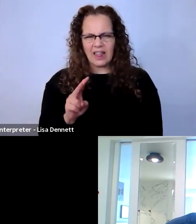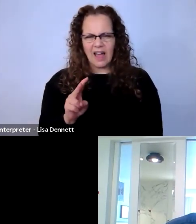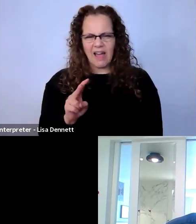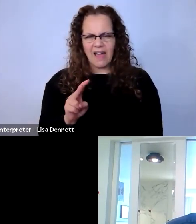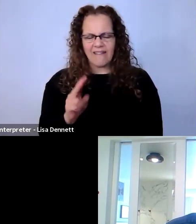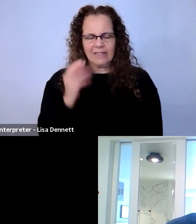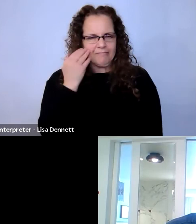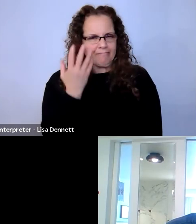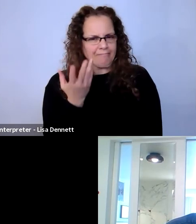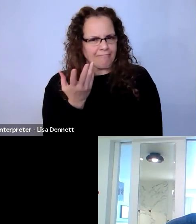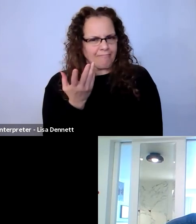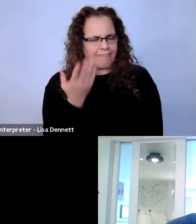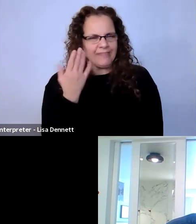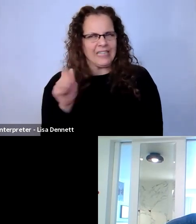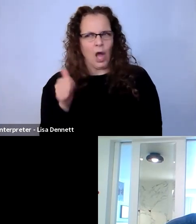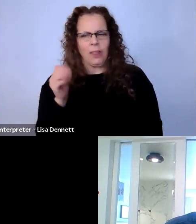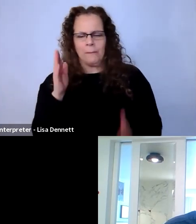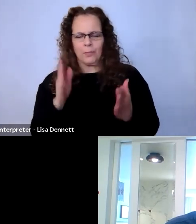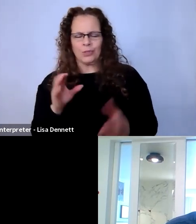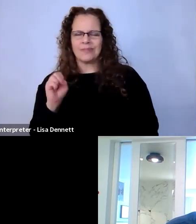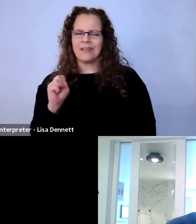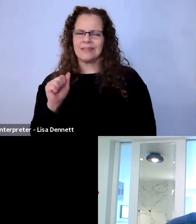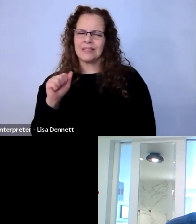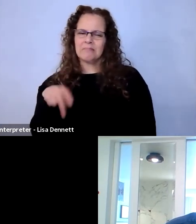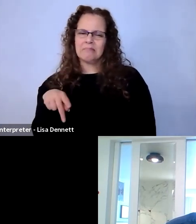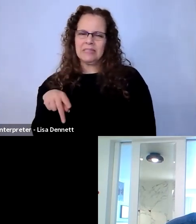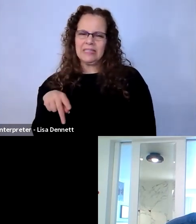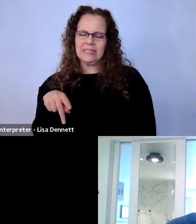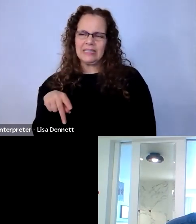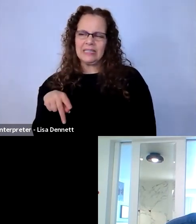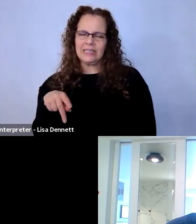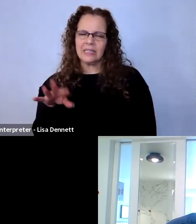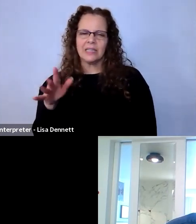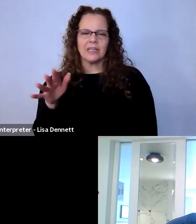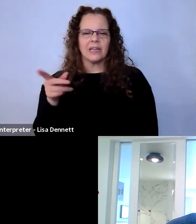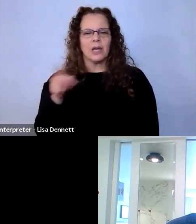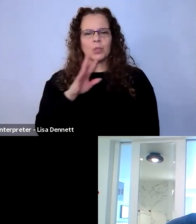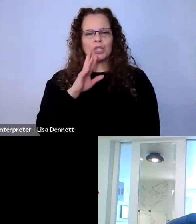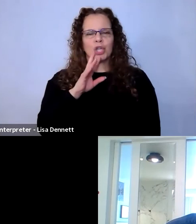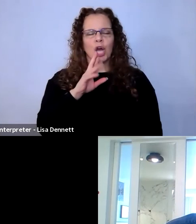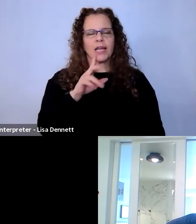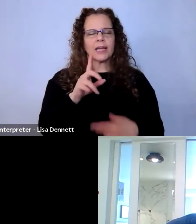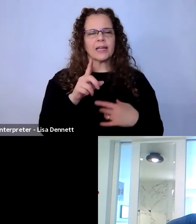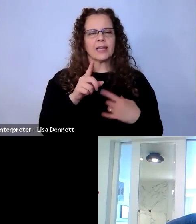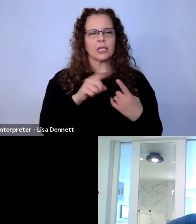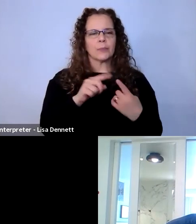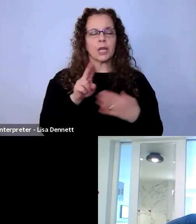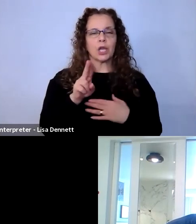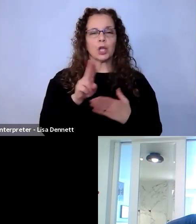But someone at SAP was talking to a university class in Germany about accessibility.